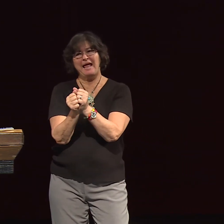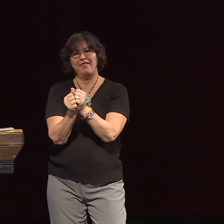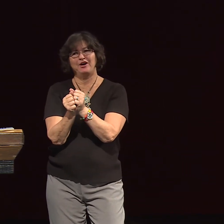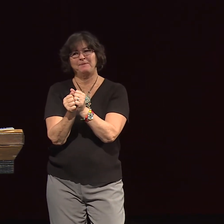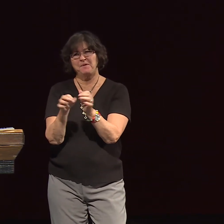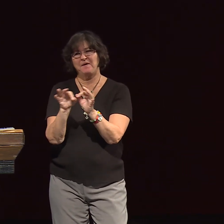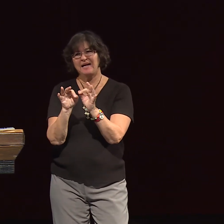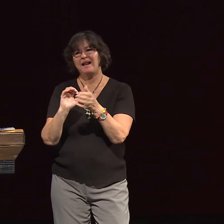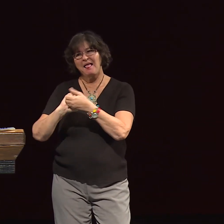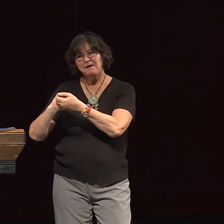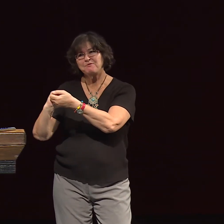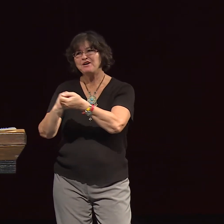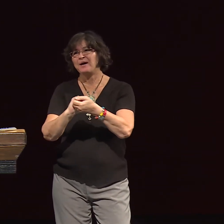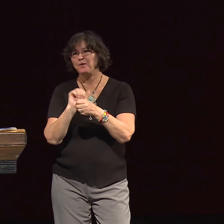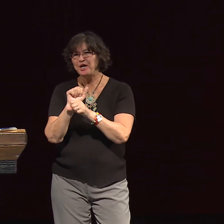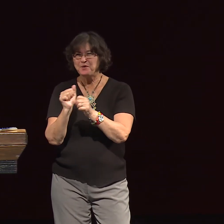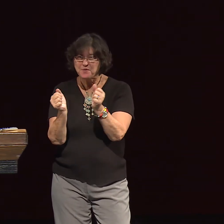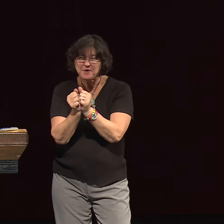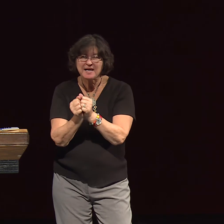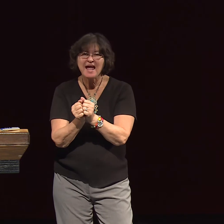It becomes an avalanche.